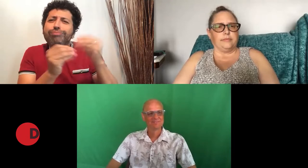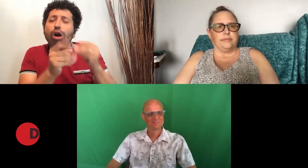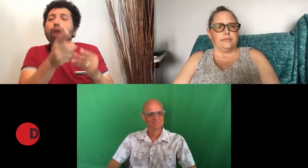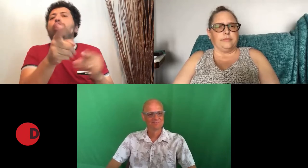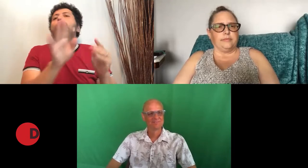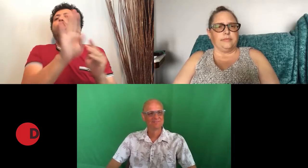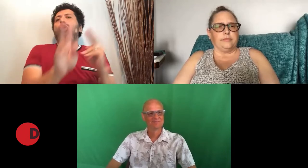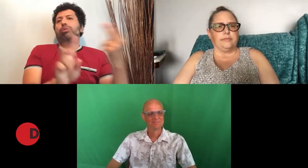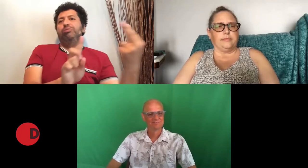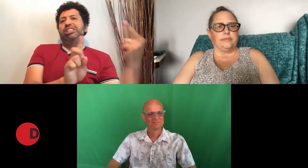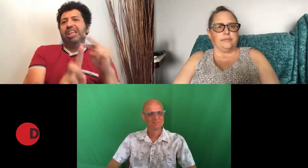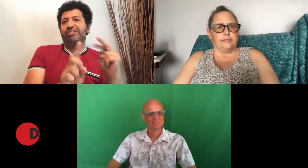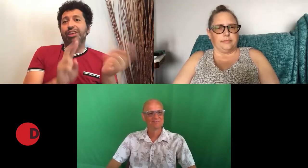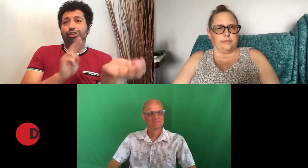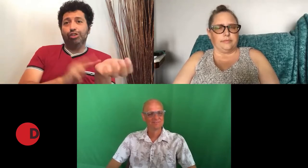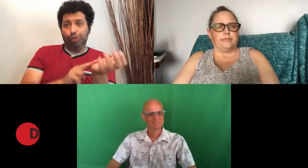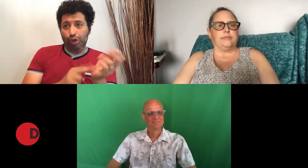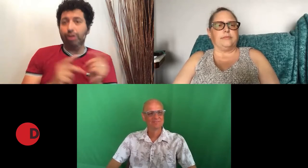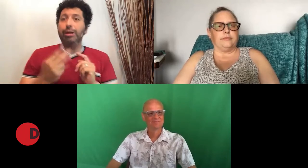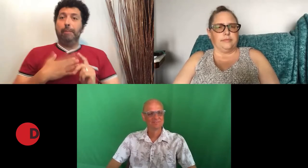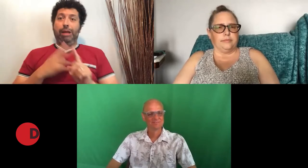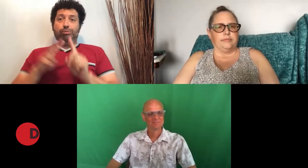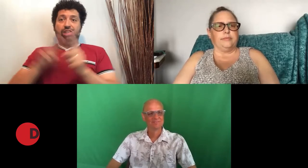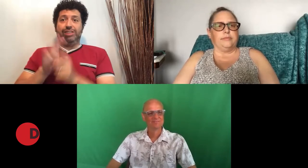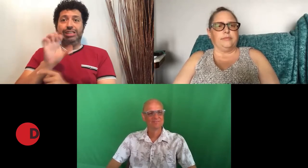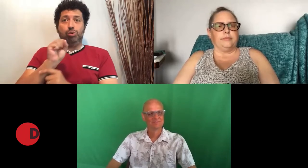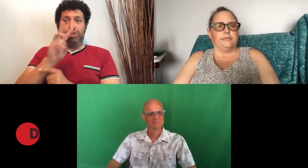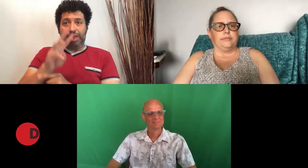me with my perspective as a Child Youth Worker,